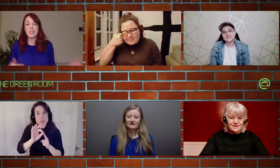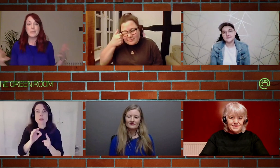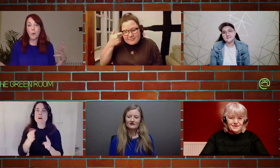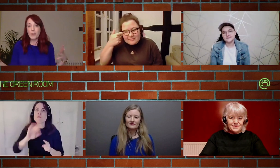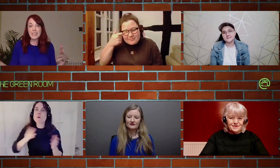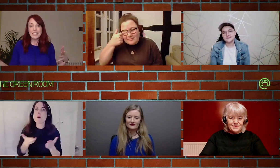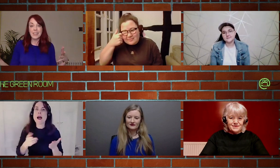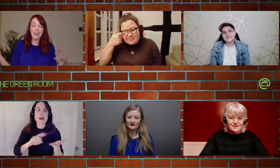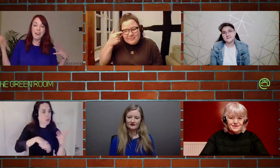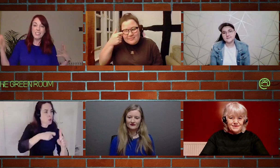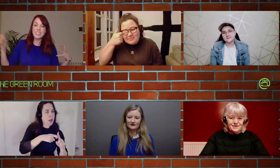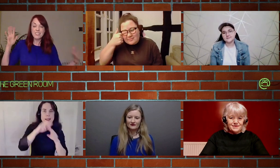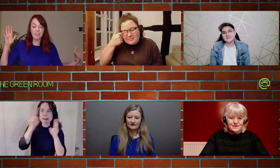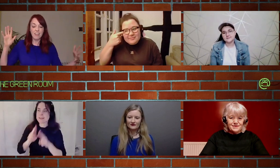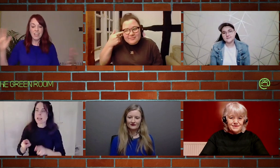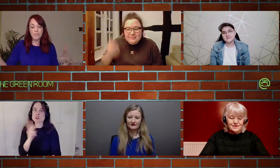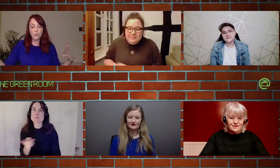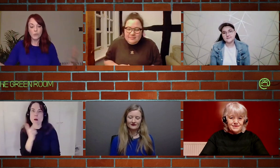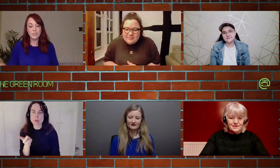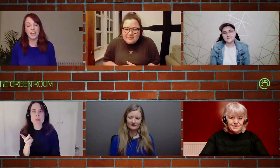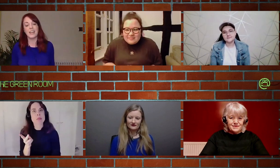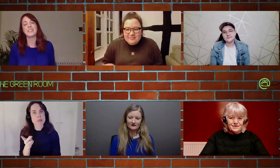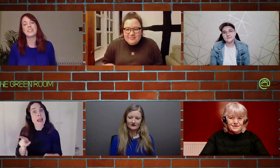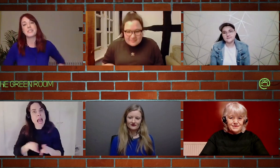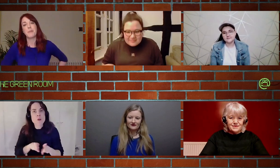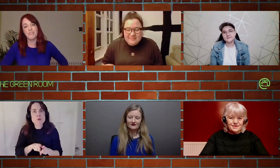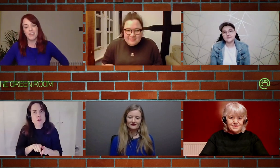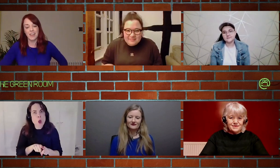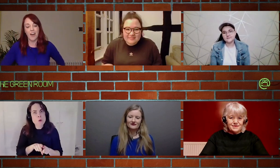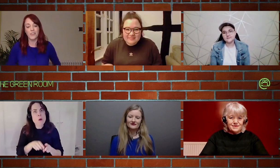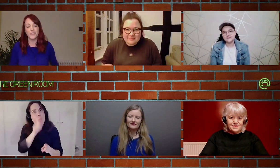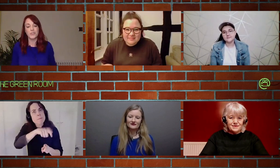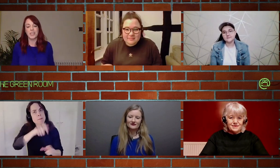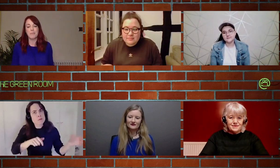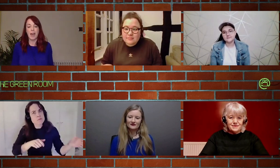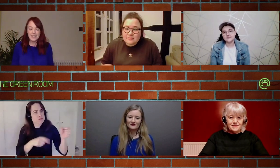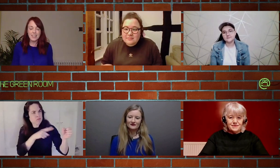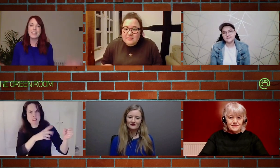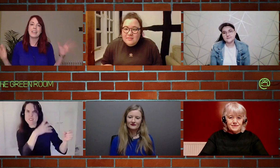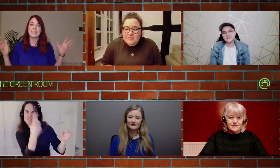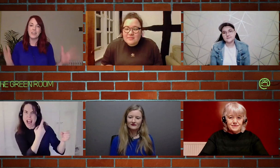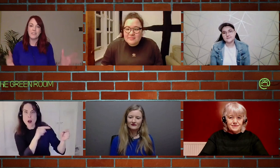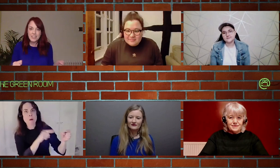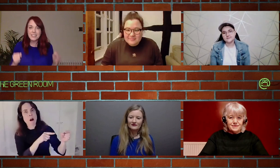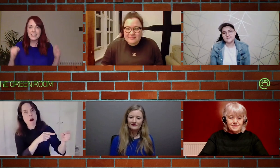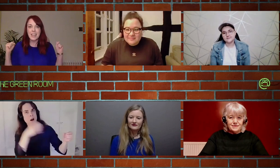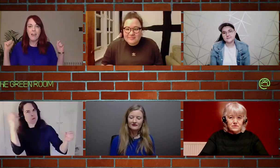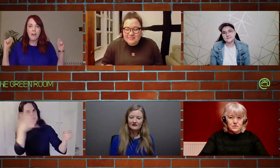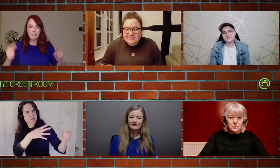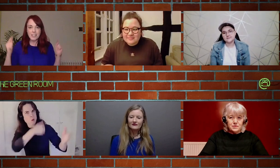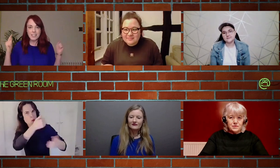spotlighting unsung heroes and inspiring others to keep access and diversity front